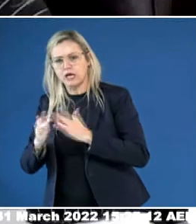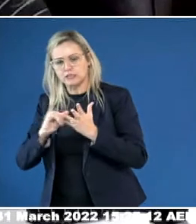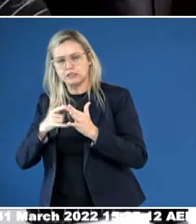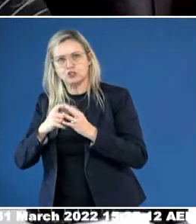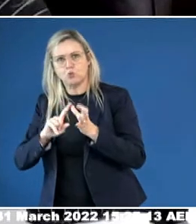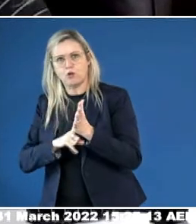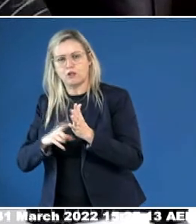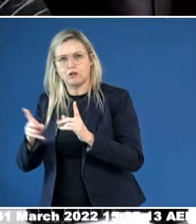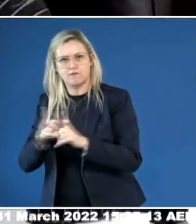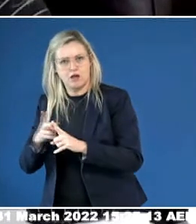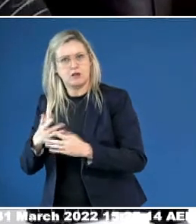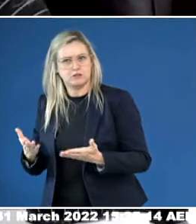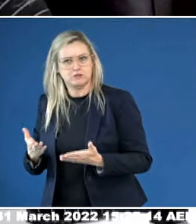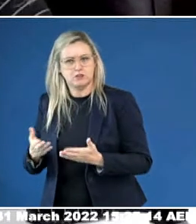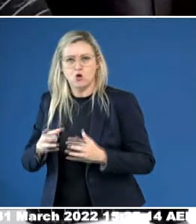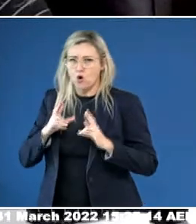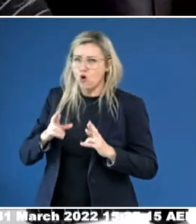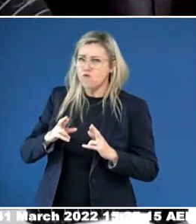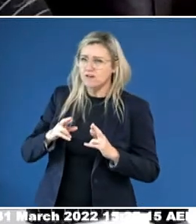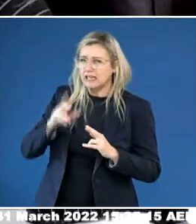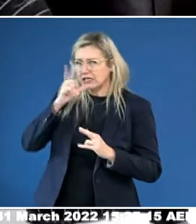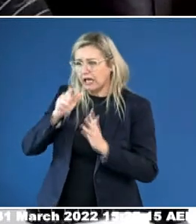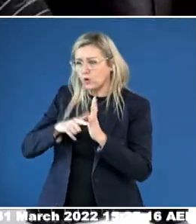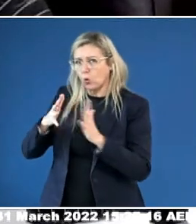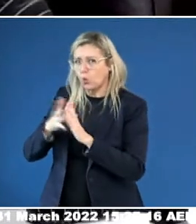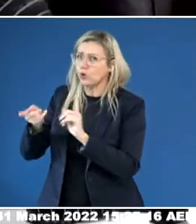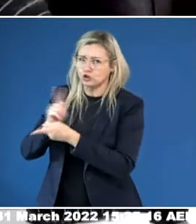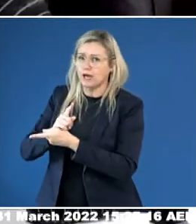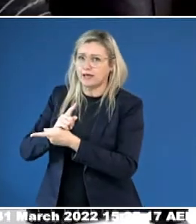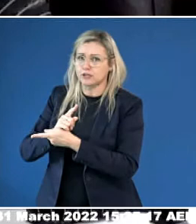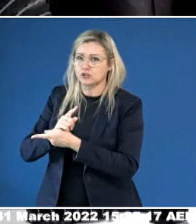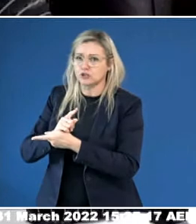the reforms can be made so that it doesn't go on to another generation.